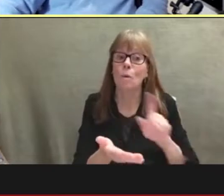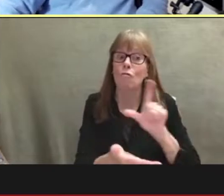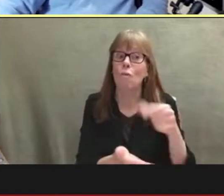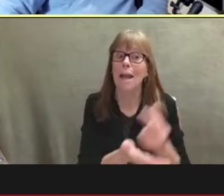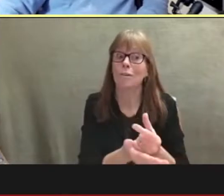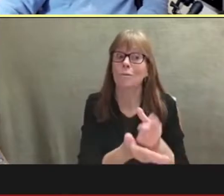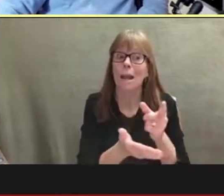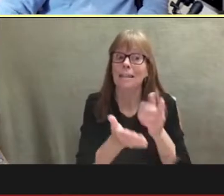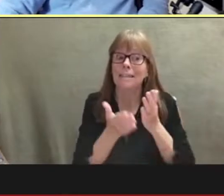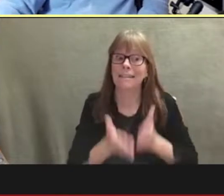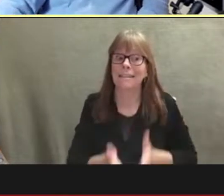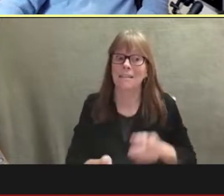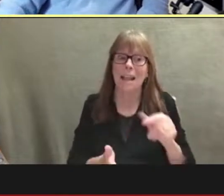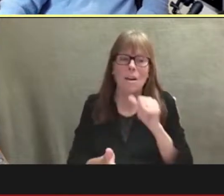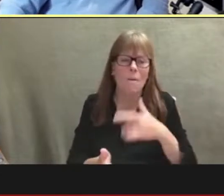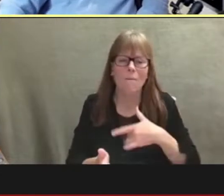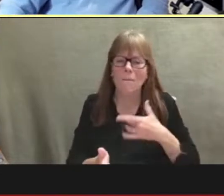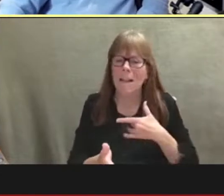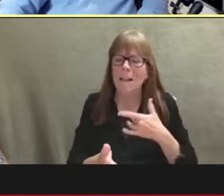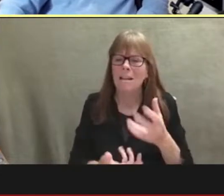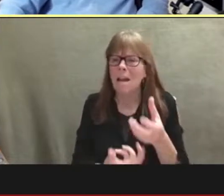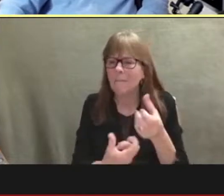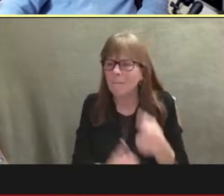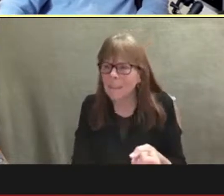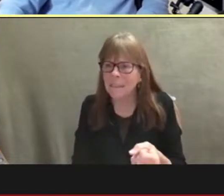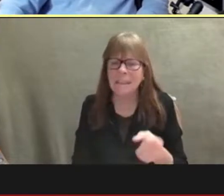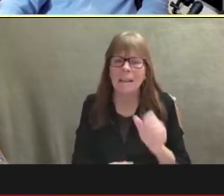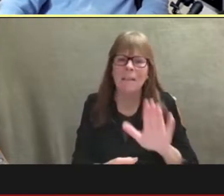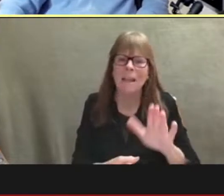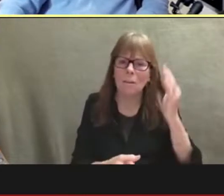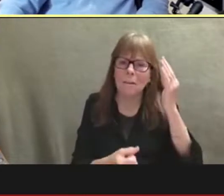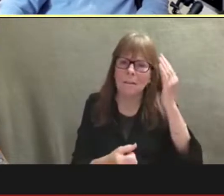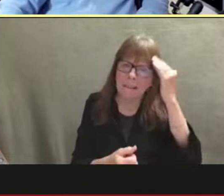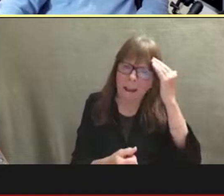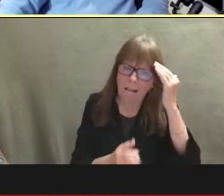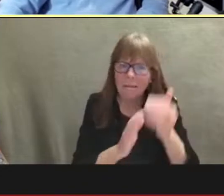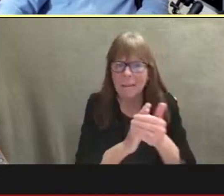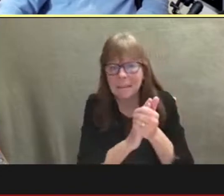knowledge and skills to treat patients with disabilities. The research also shows that